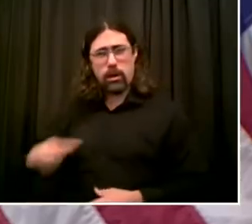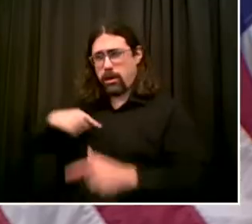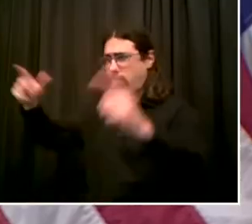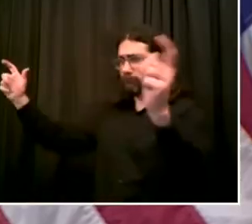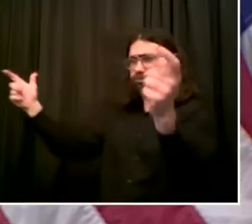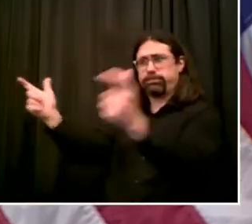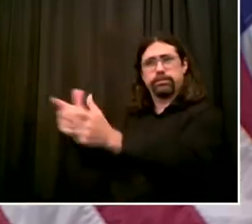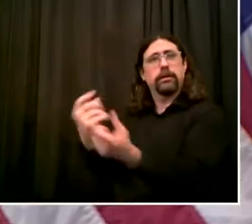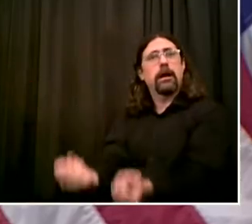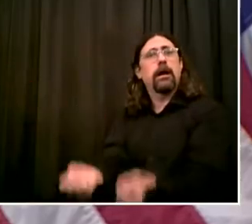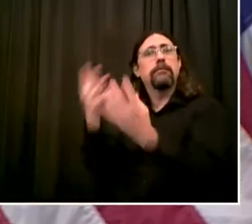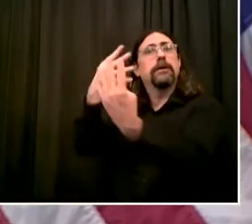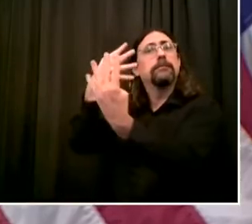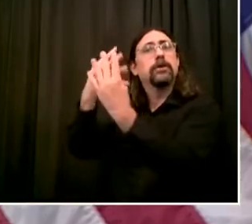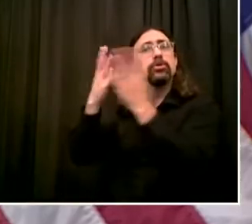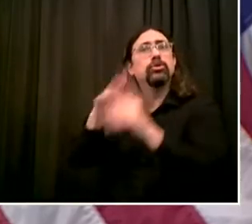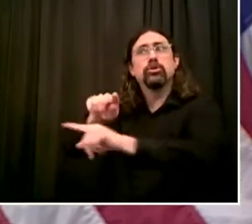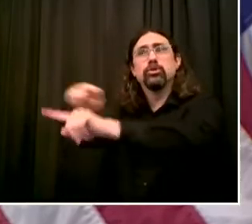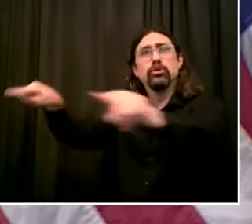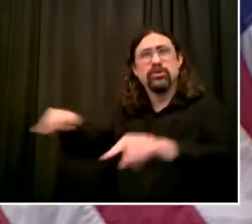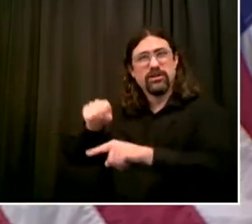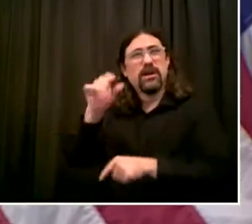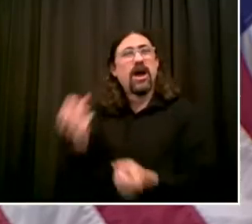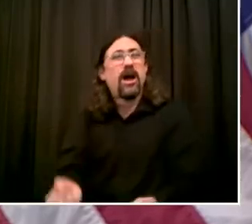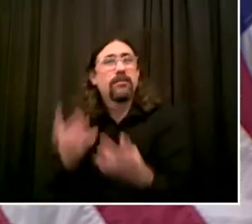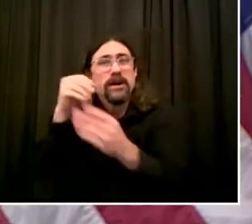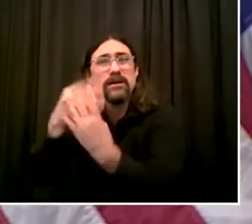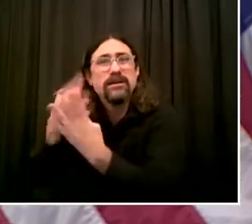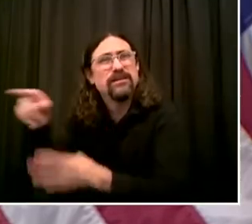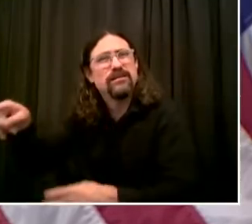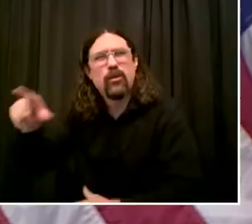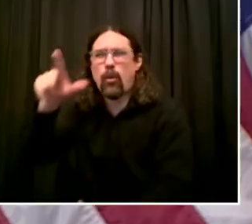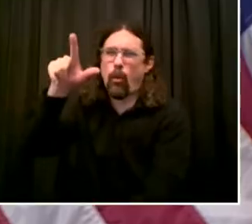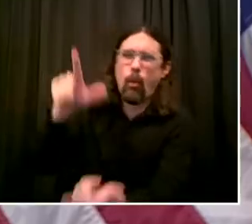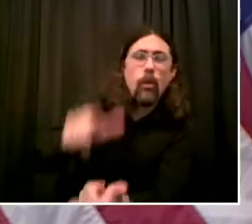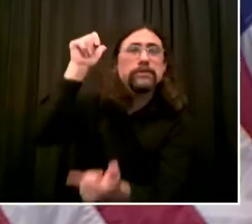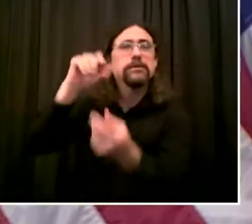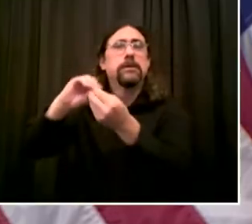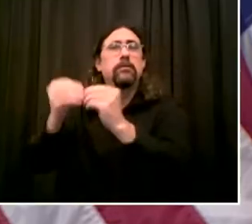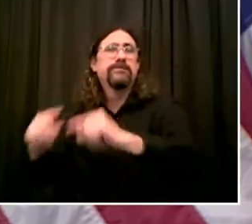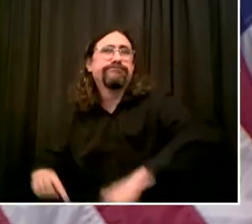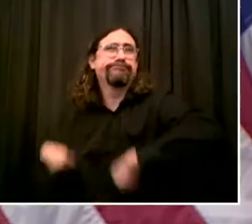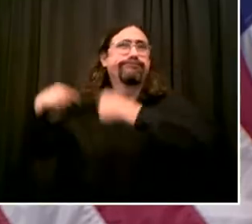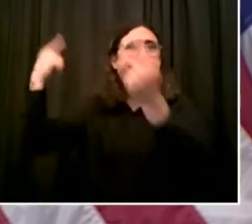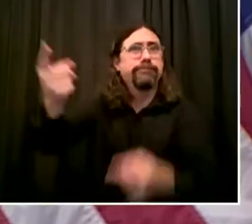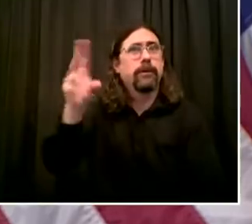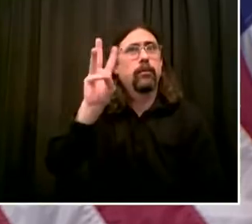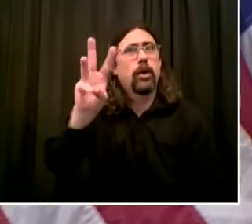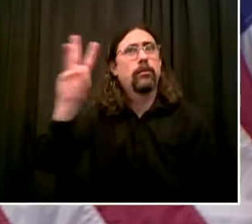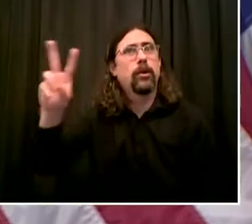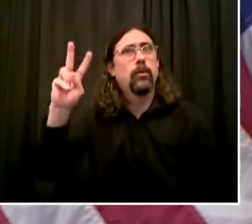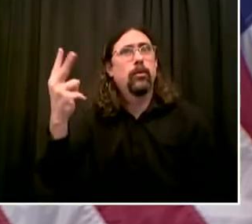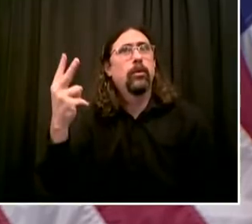I WANT PEOPLE TO UNDERSTAND THAT THERE ARE FEW PEOPLE IN JAIL IN NEWARK CITY TODAY COMPARED TO ANY OTHER POINT SICEN OWRLD ARW I IAND THAT IS SOMETHING EVERYONE SHOULD BE